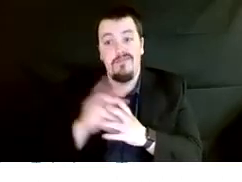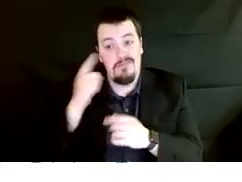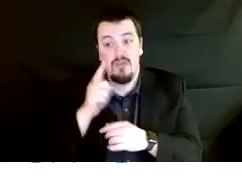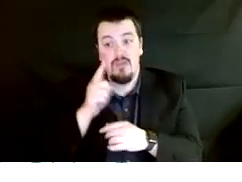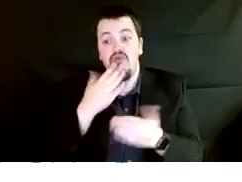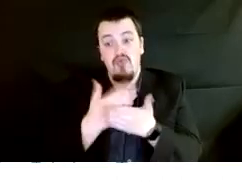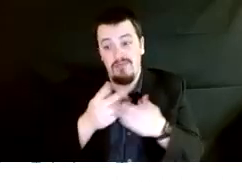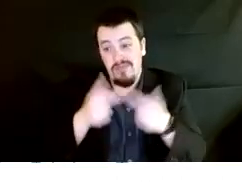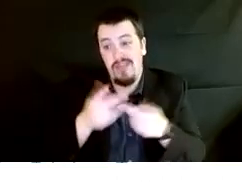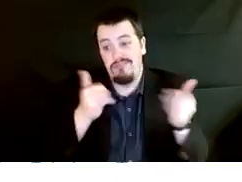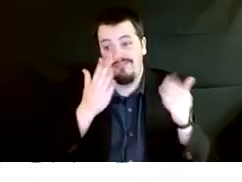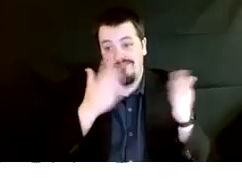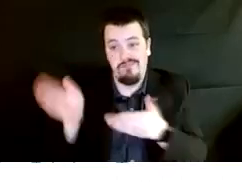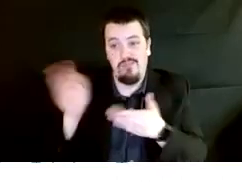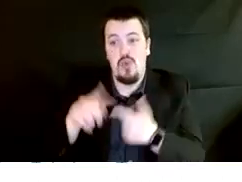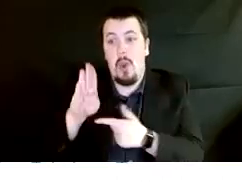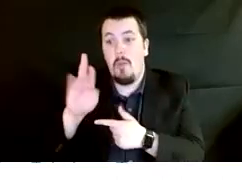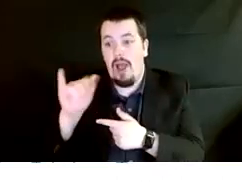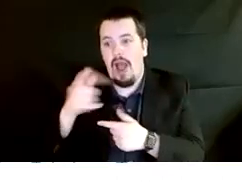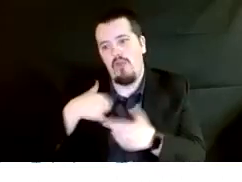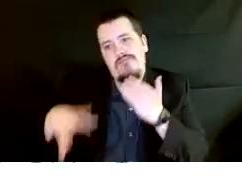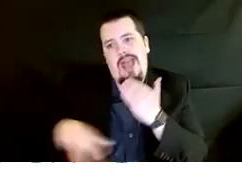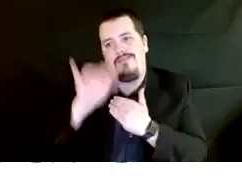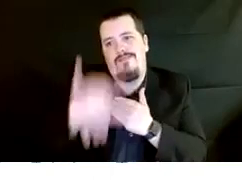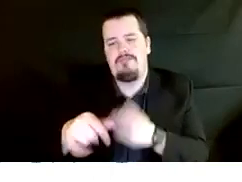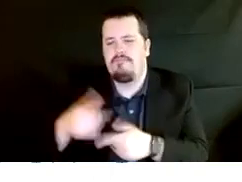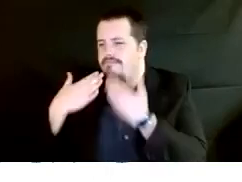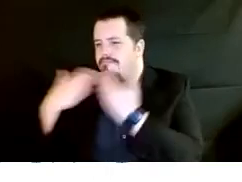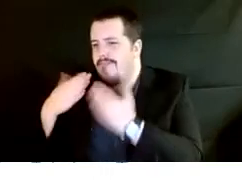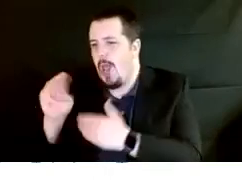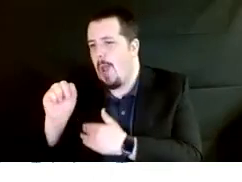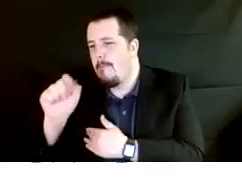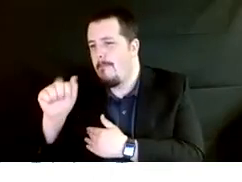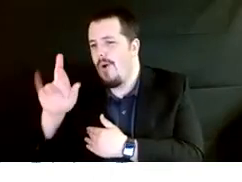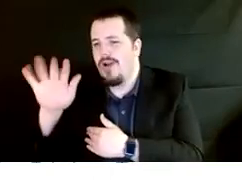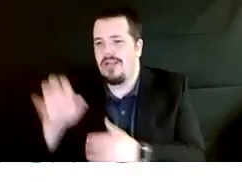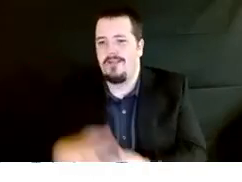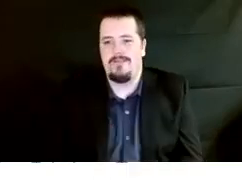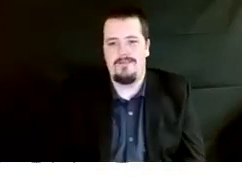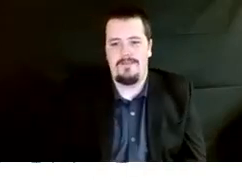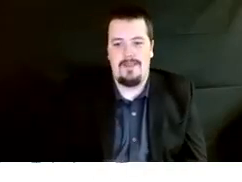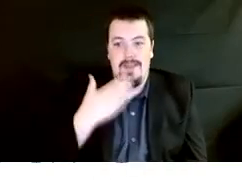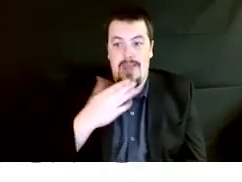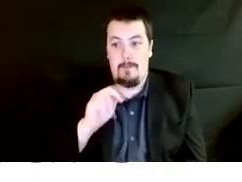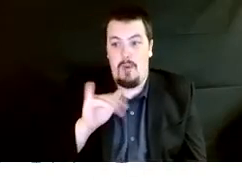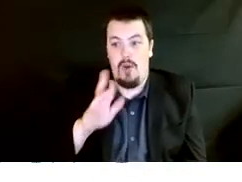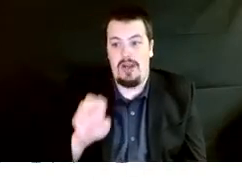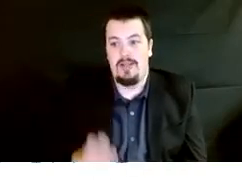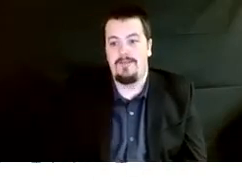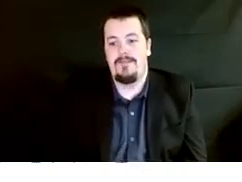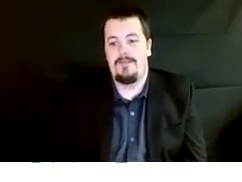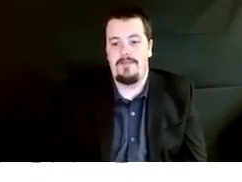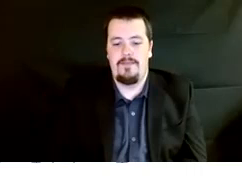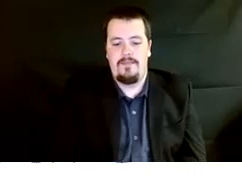Brian to pick up but I just wanted to add those things ..thank you Martie.. yeah thank you Martie um so